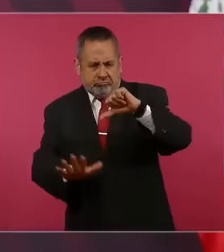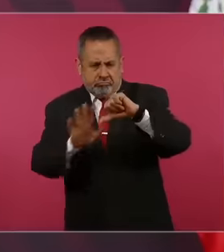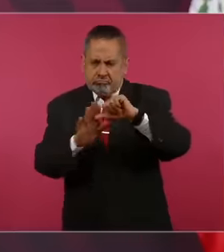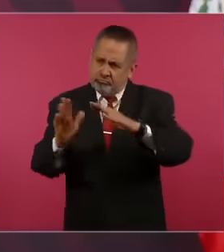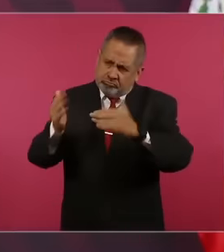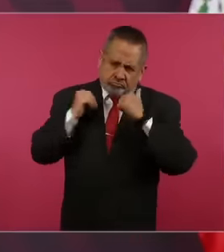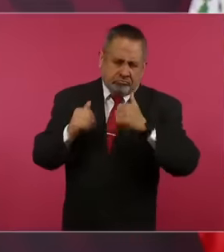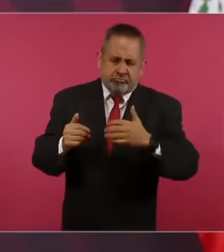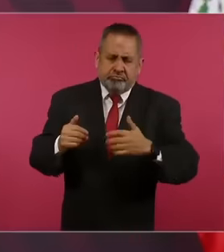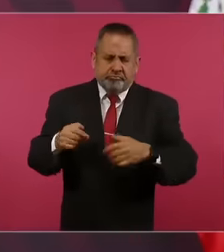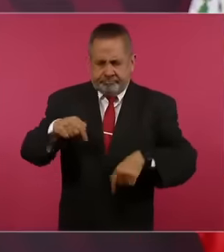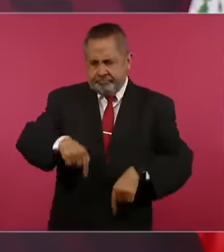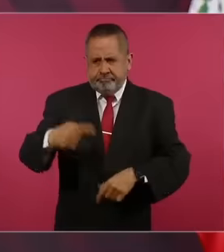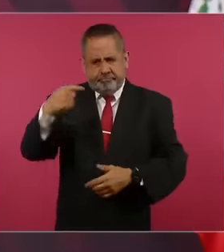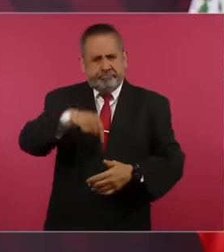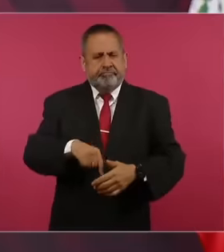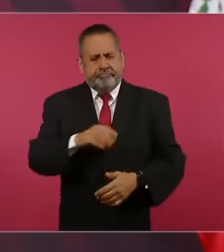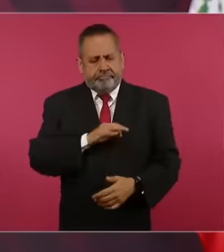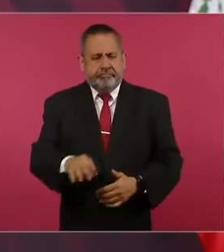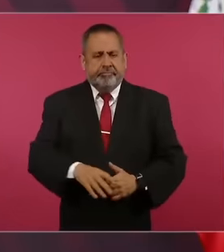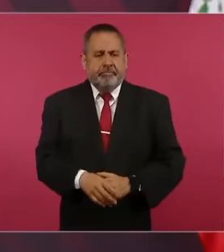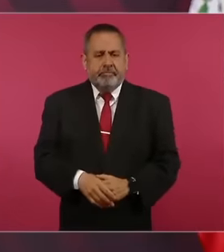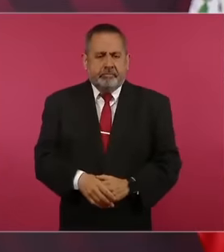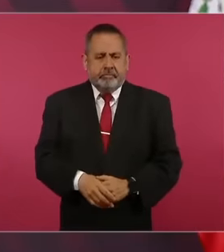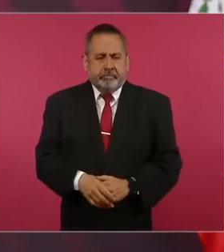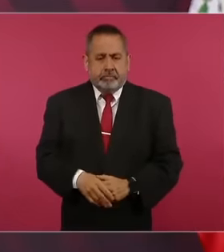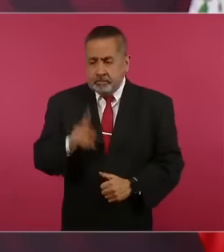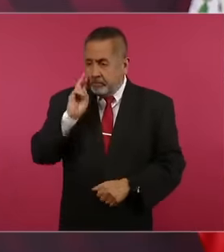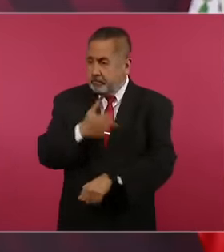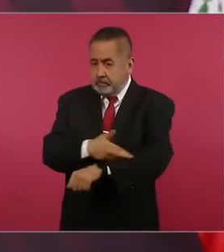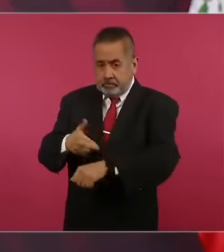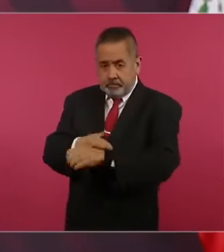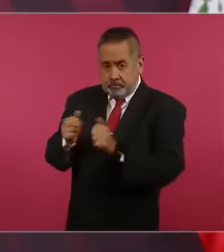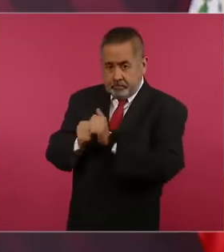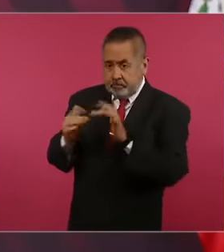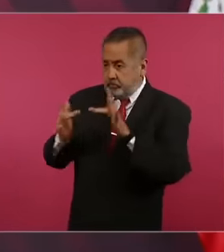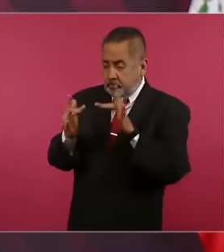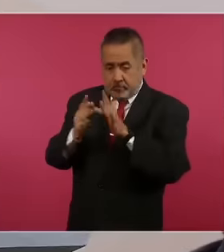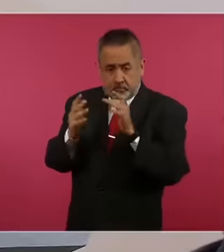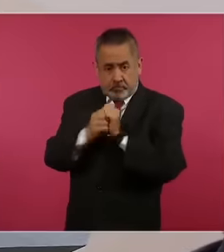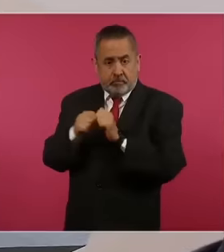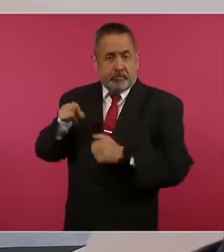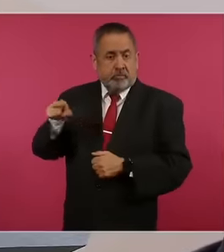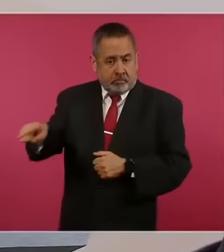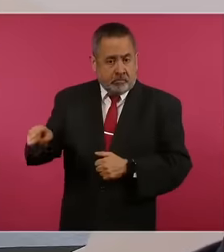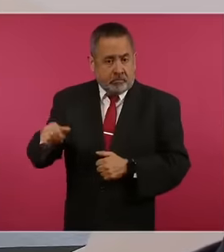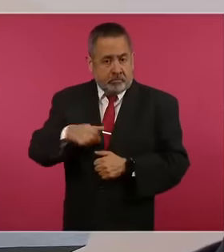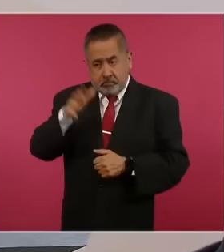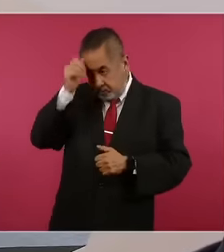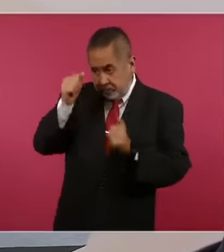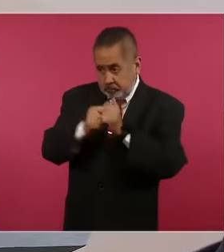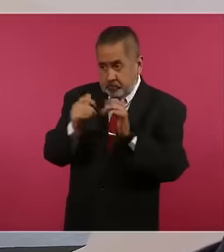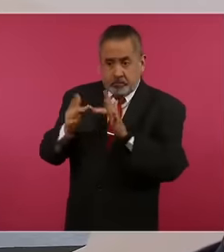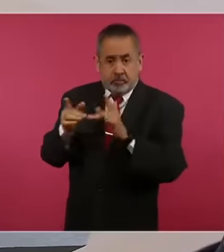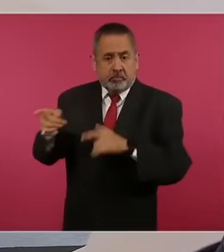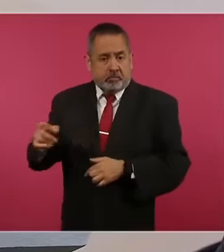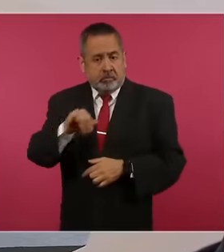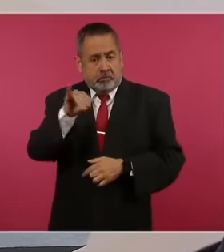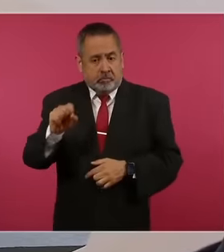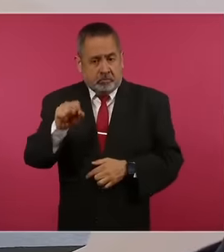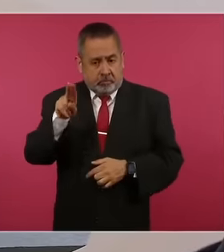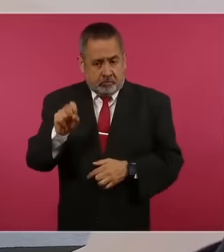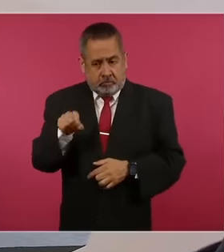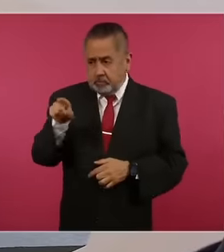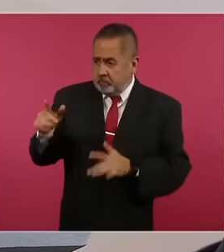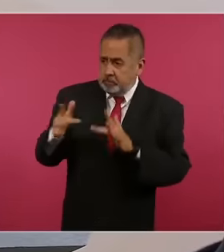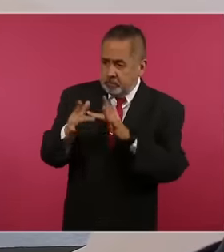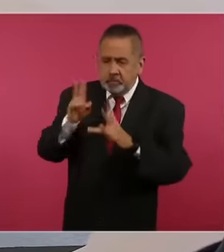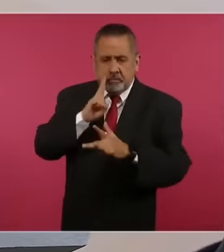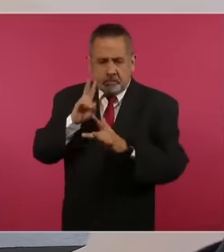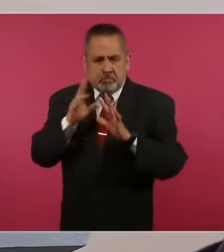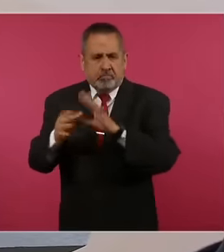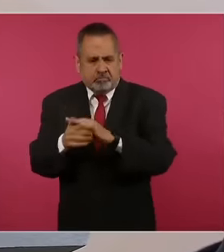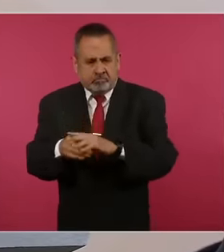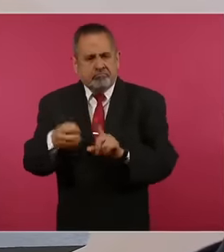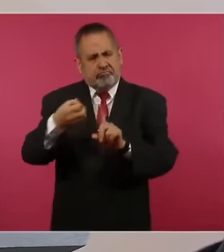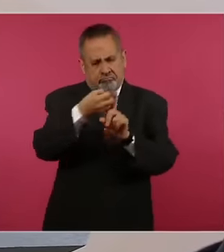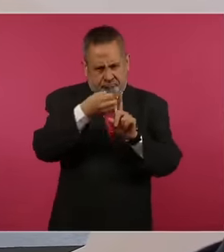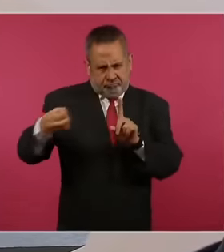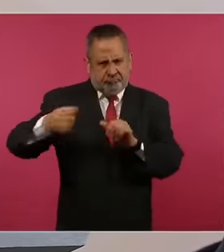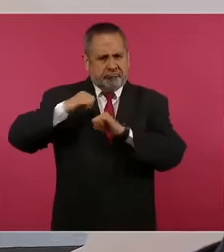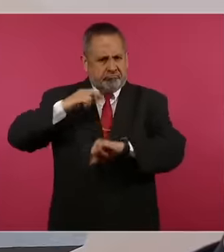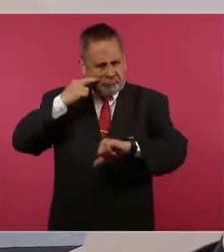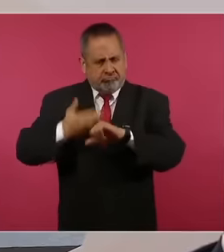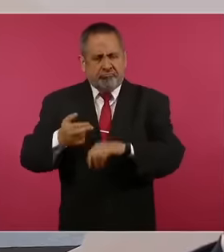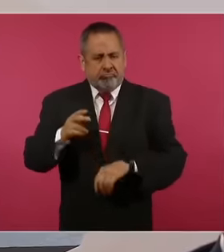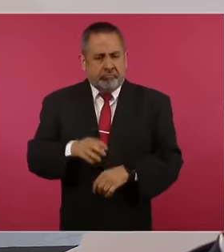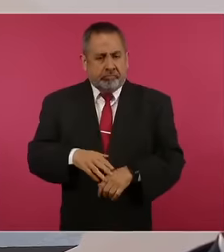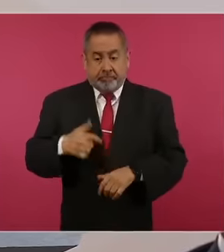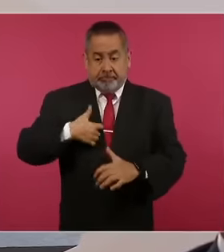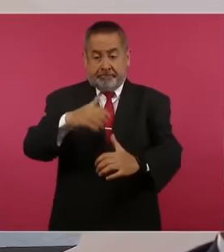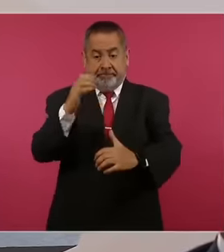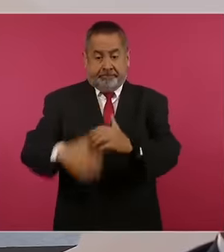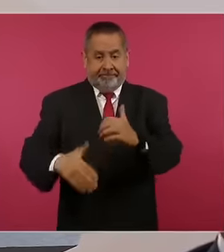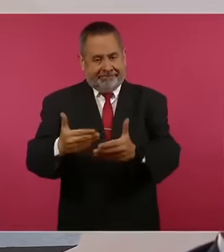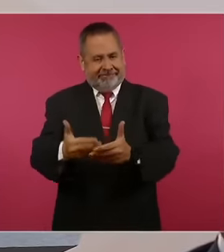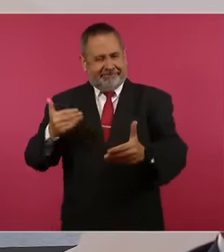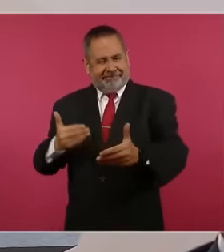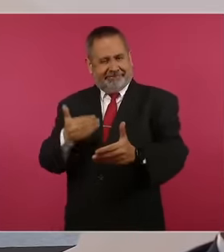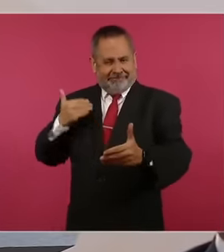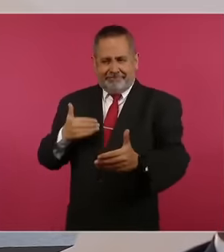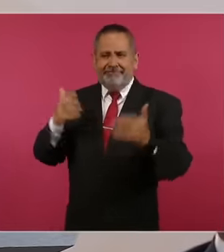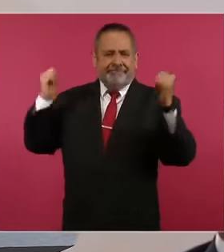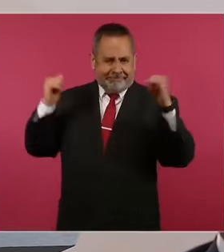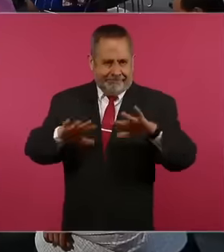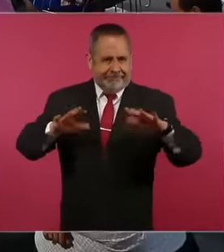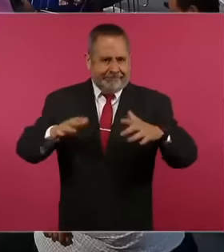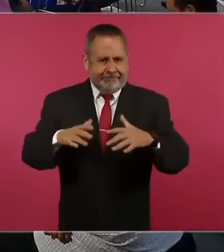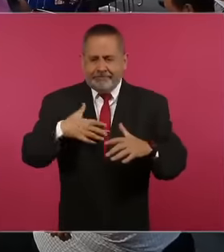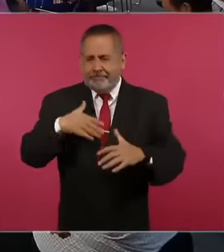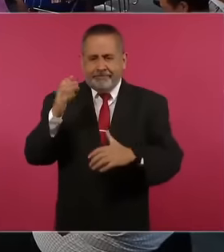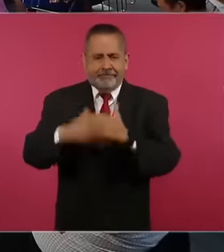Caribbean. It is something according to Jesus and we will organize it before I finish because there is nothing else left for me.